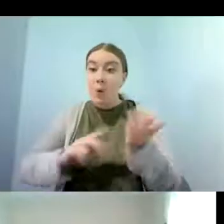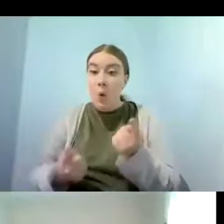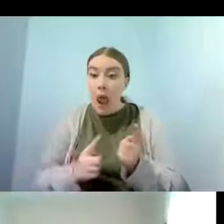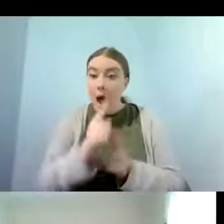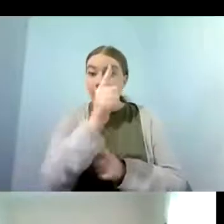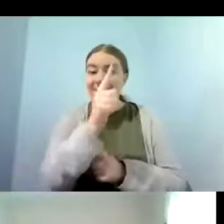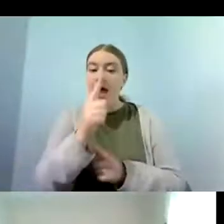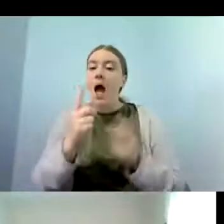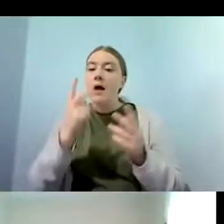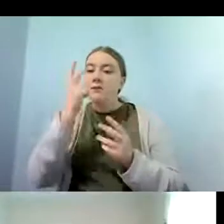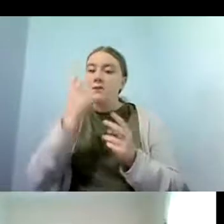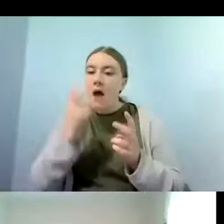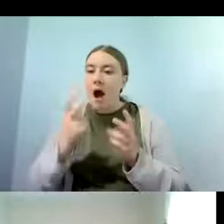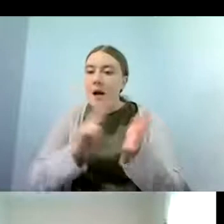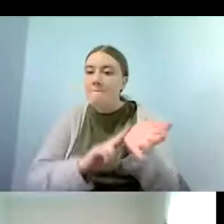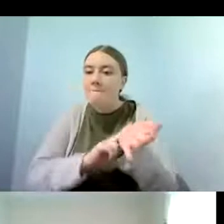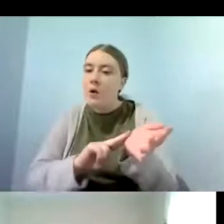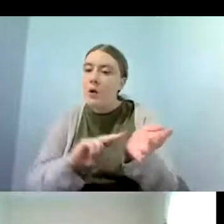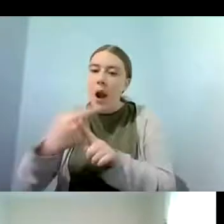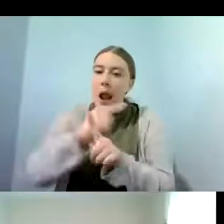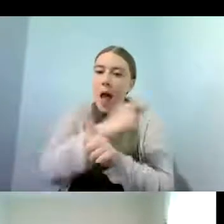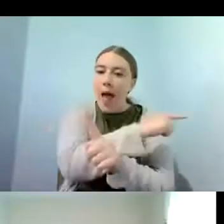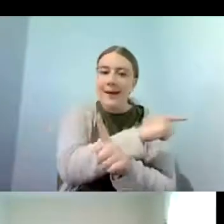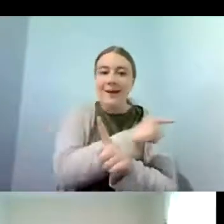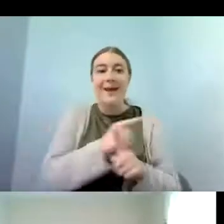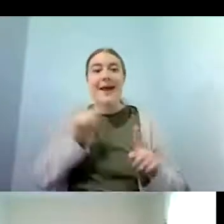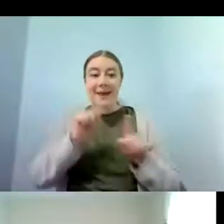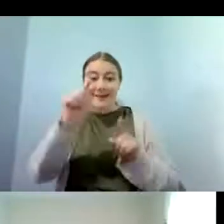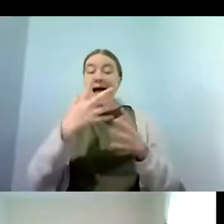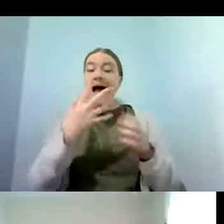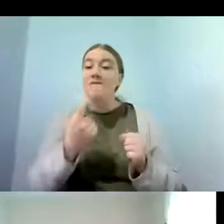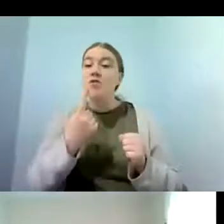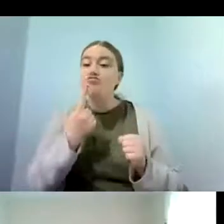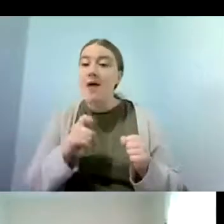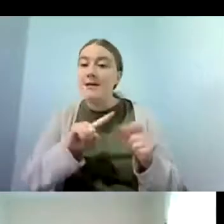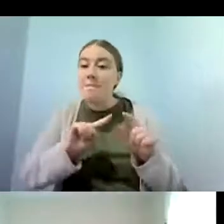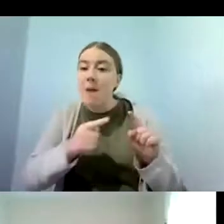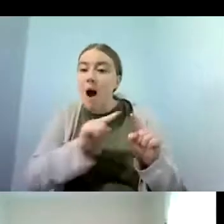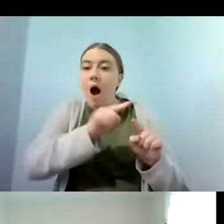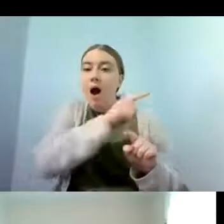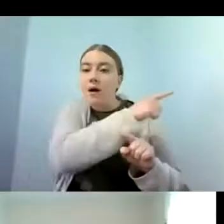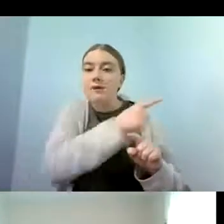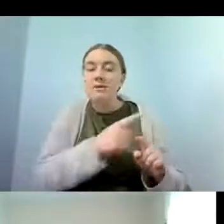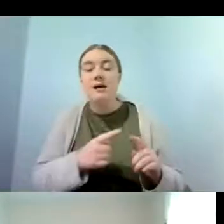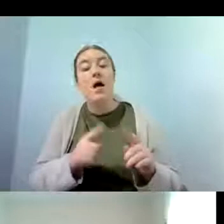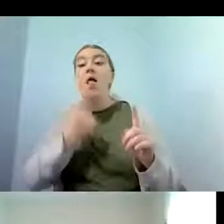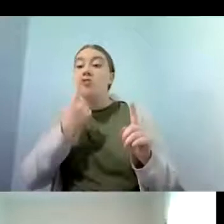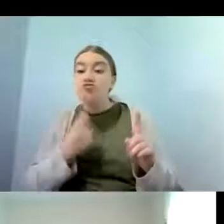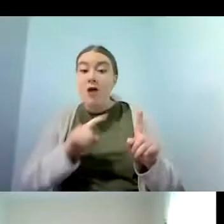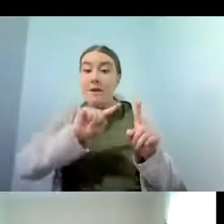and on each of those lines is a red mark that red mark represents the historical range of the shad